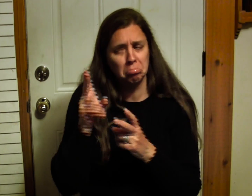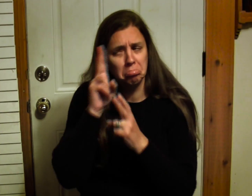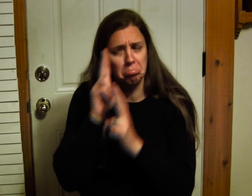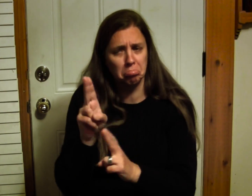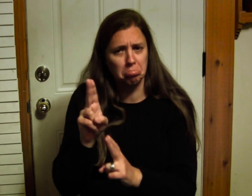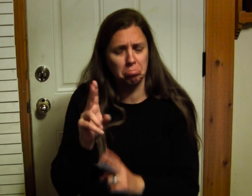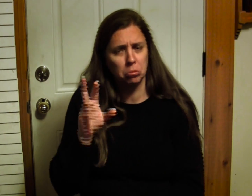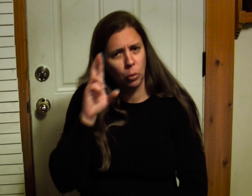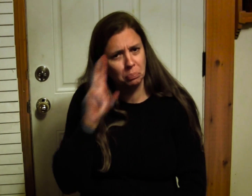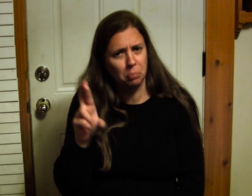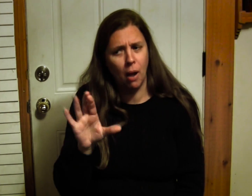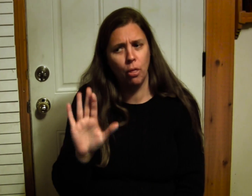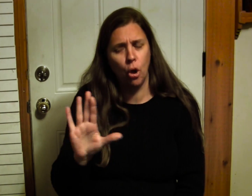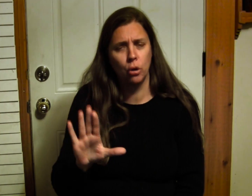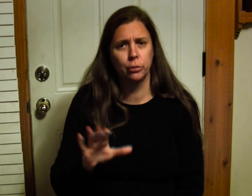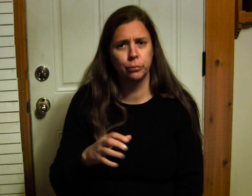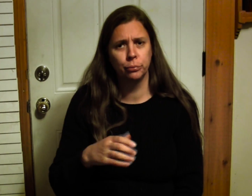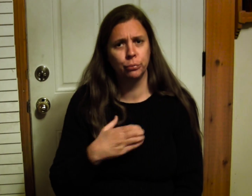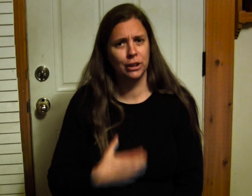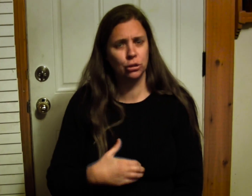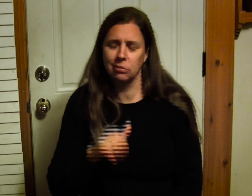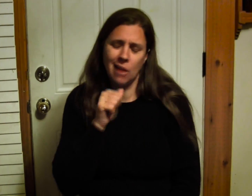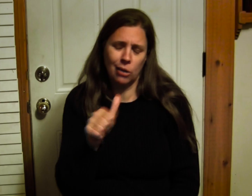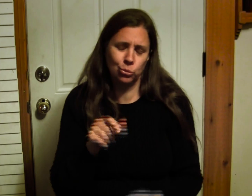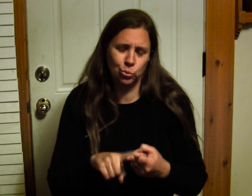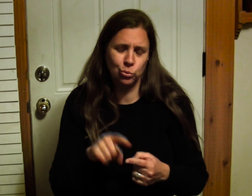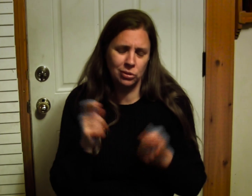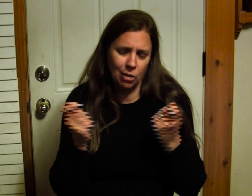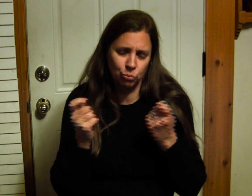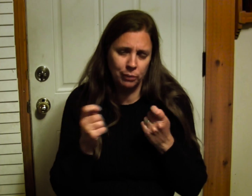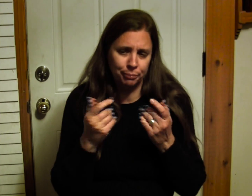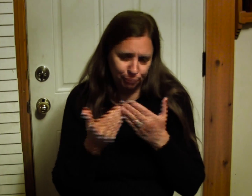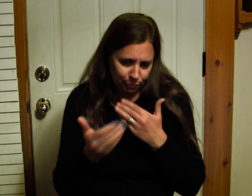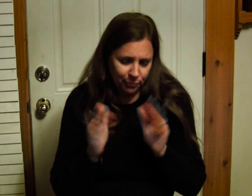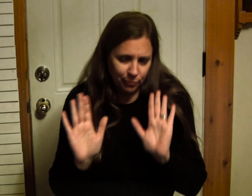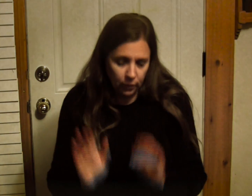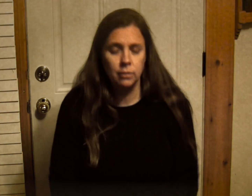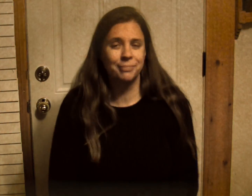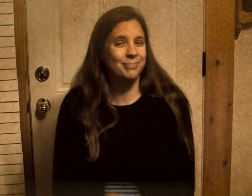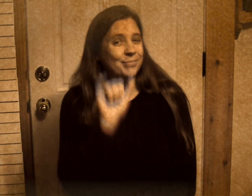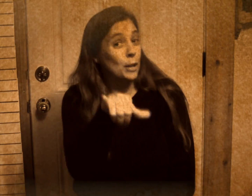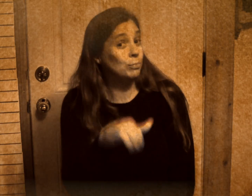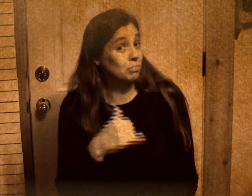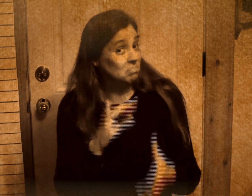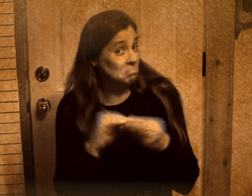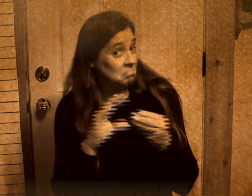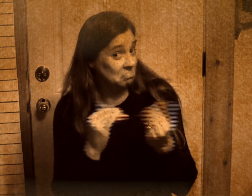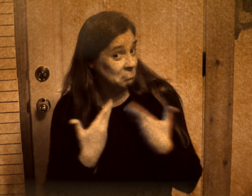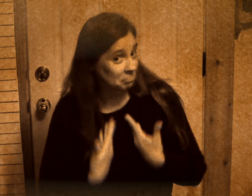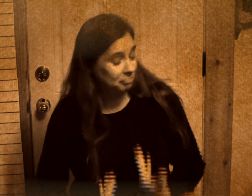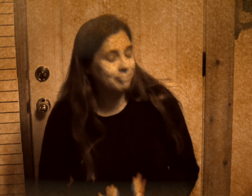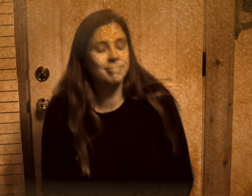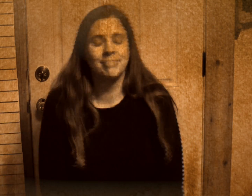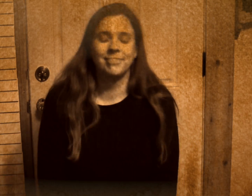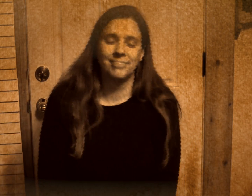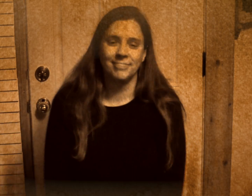not celebrating Thanksgiving and honoring/respecting their decision not to celebrate. So, anyway, that’s the true story I wanted to share.